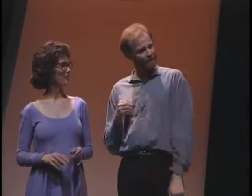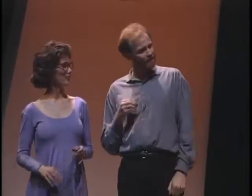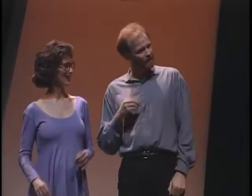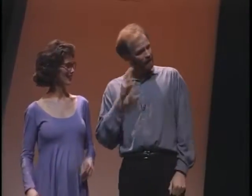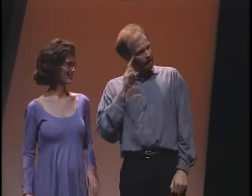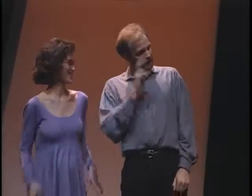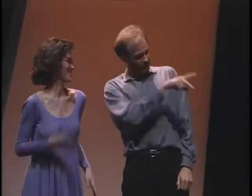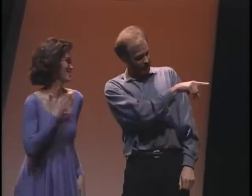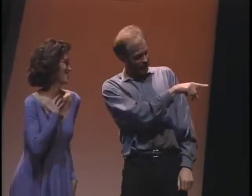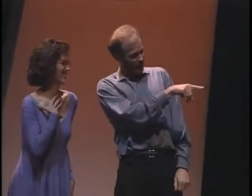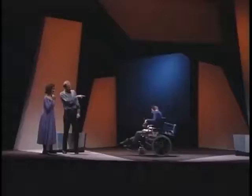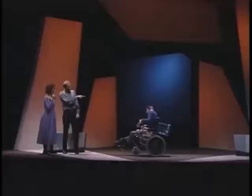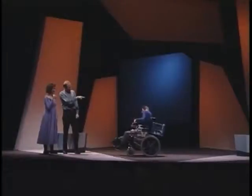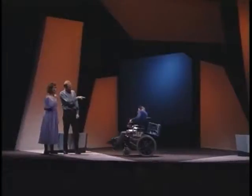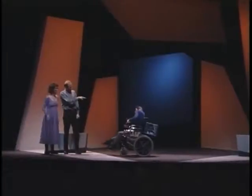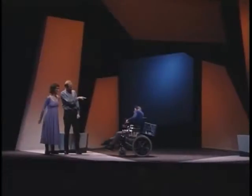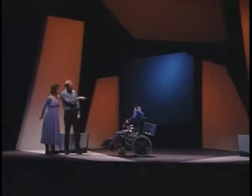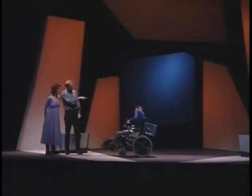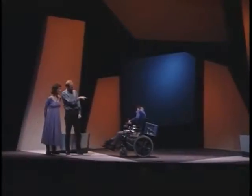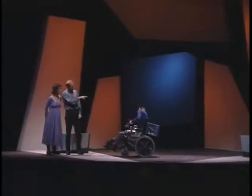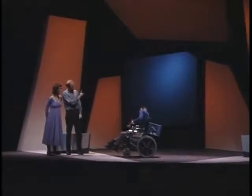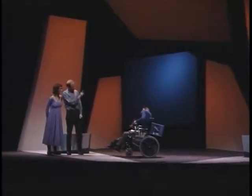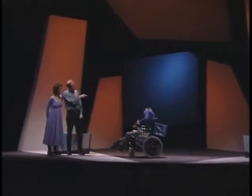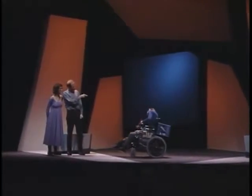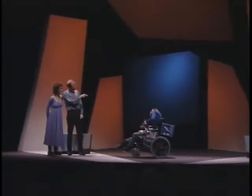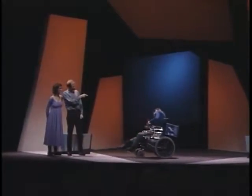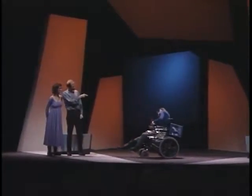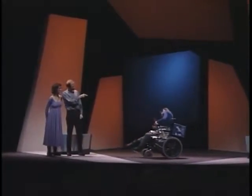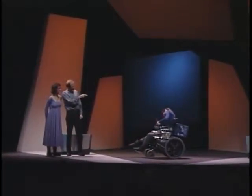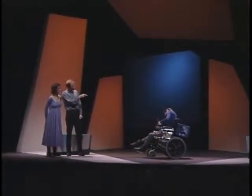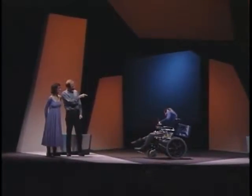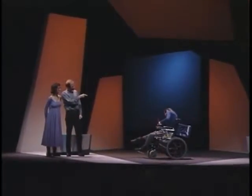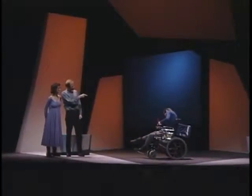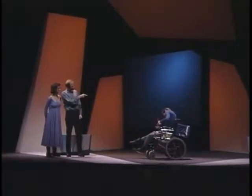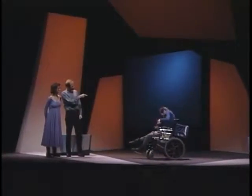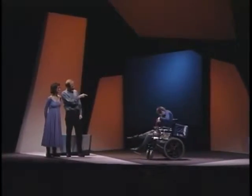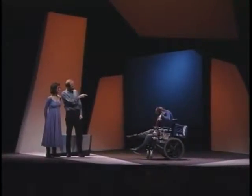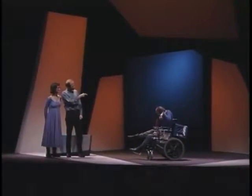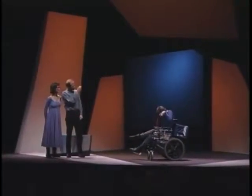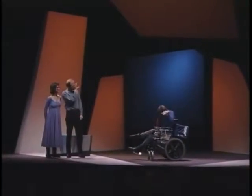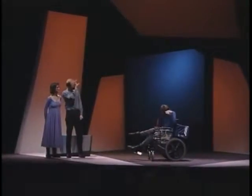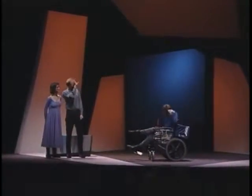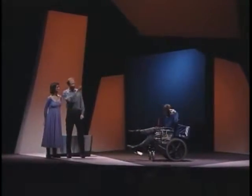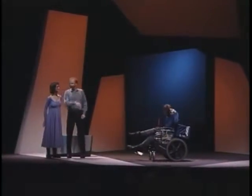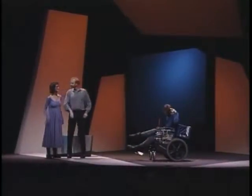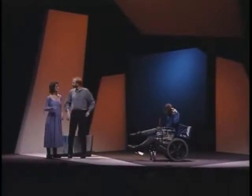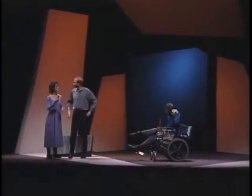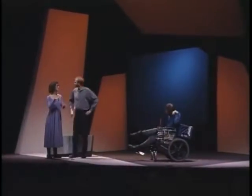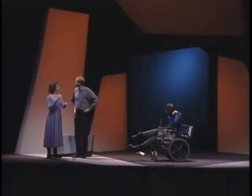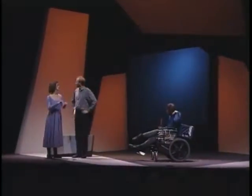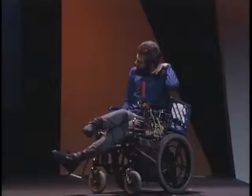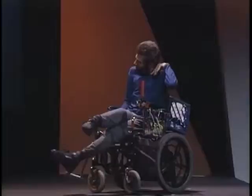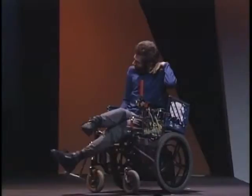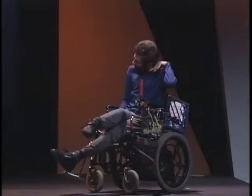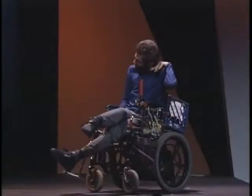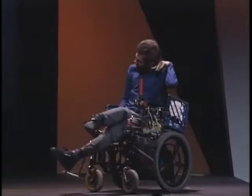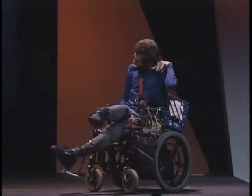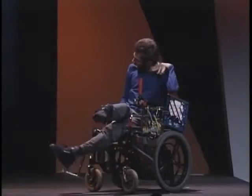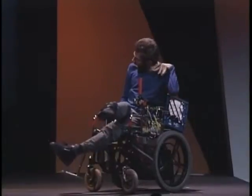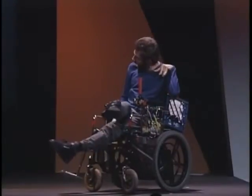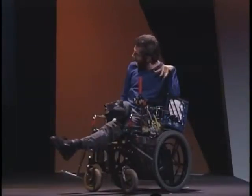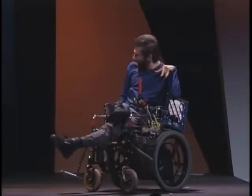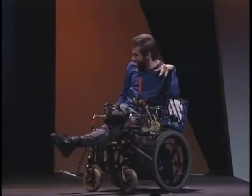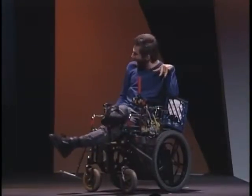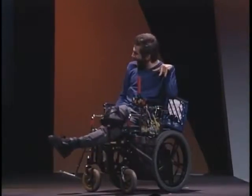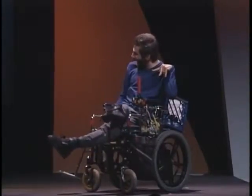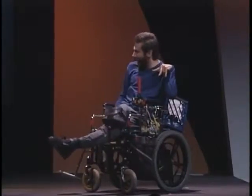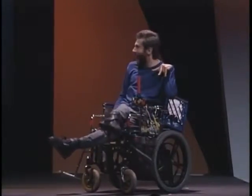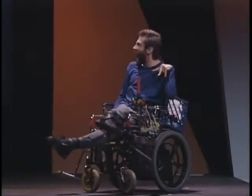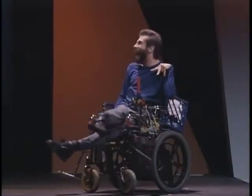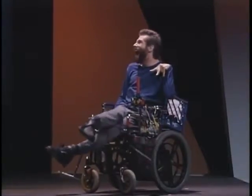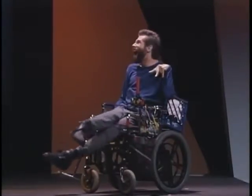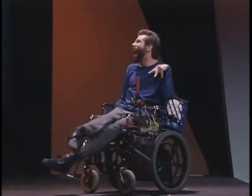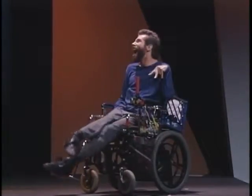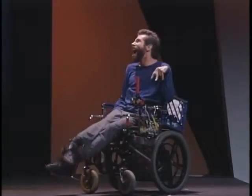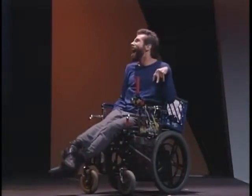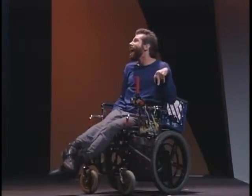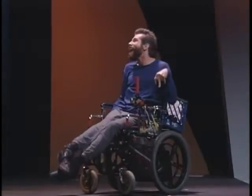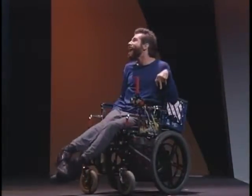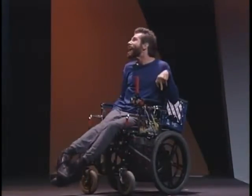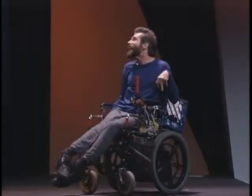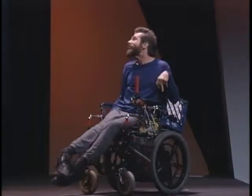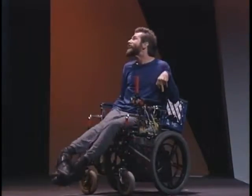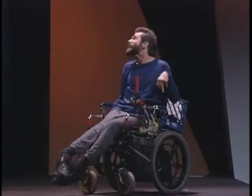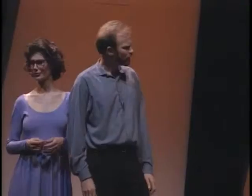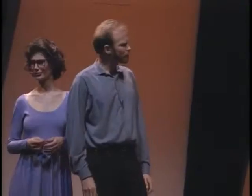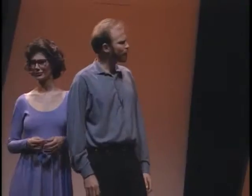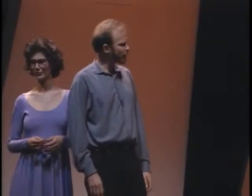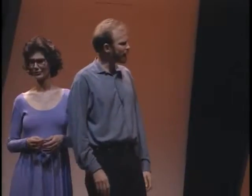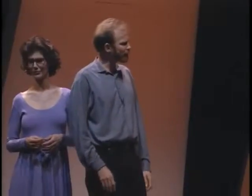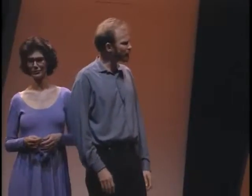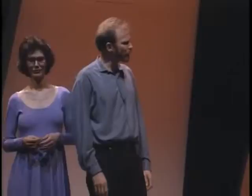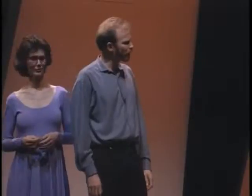now you see that guy there he's a Capricorn oh you're not a Capricorn huh